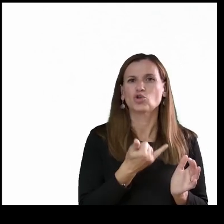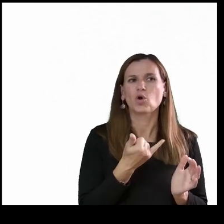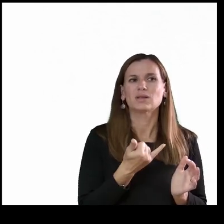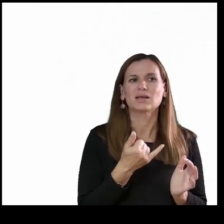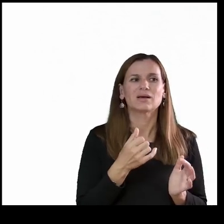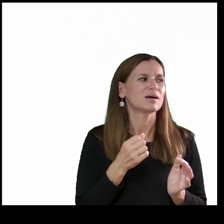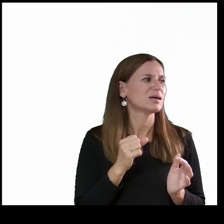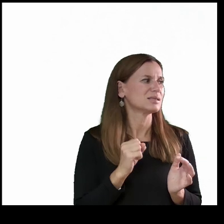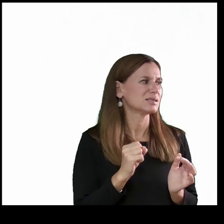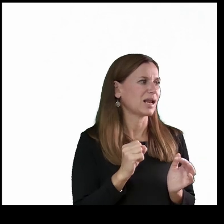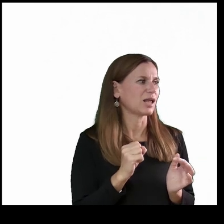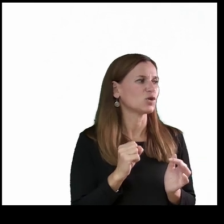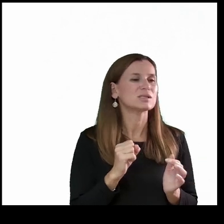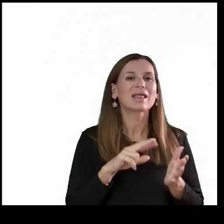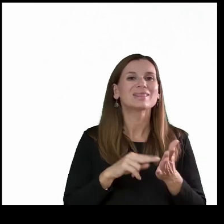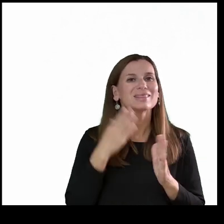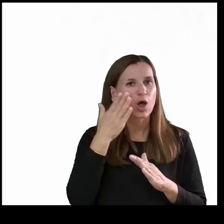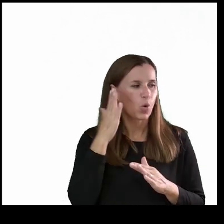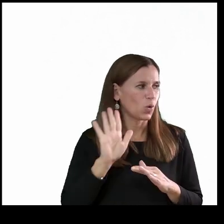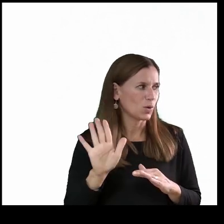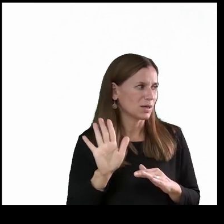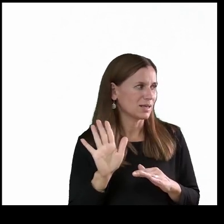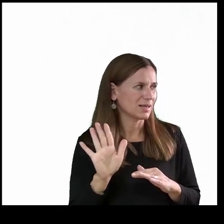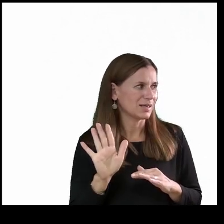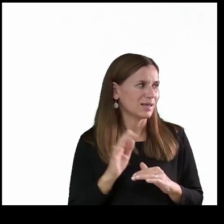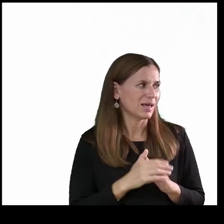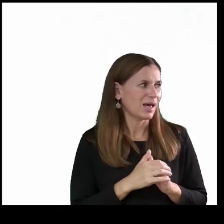load theory addresses the challenges posed by experiential